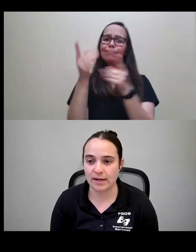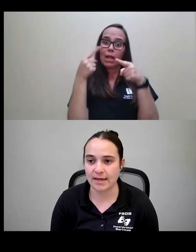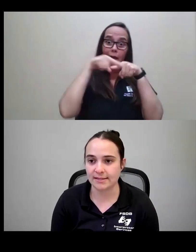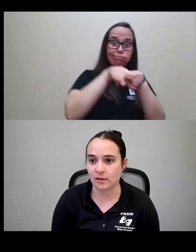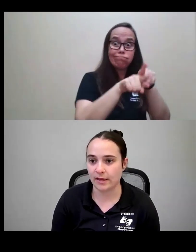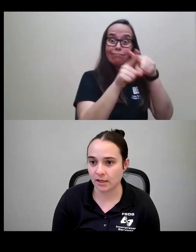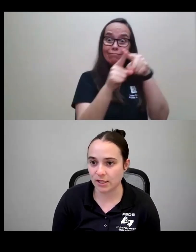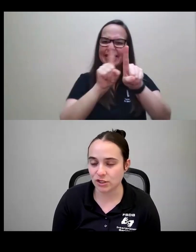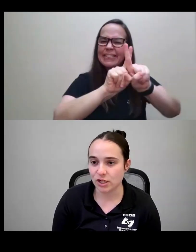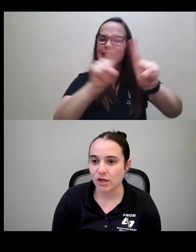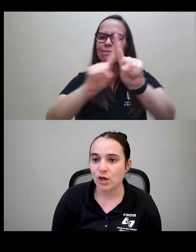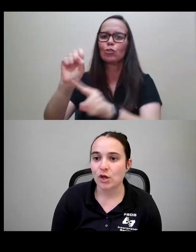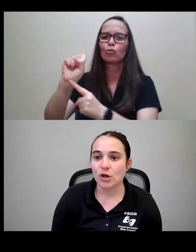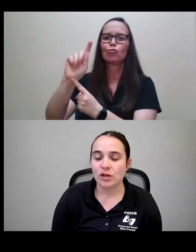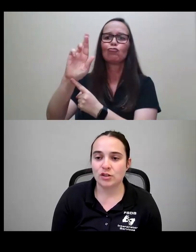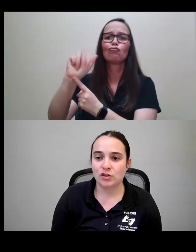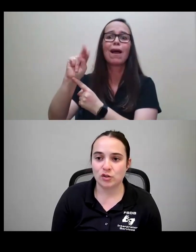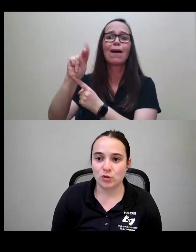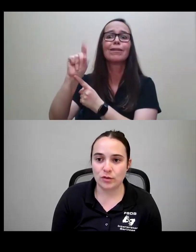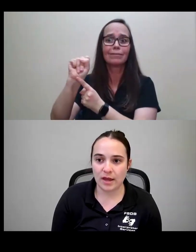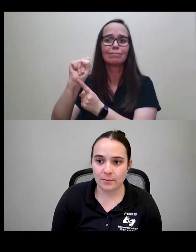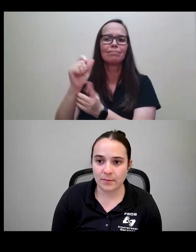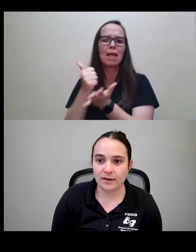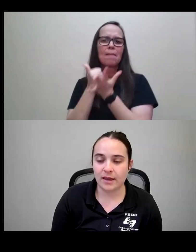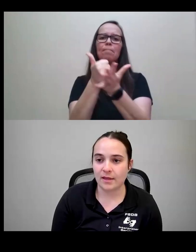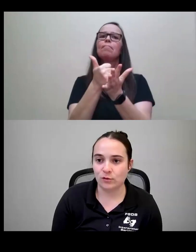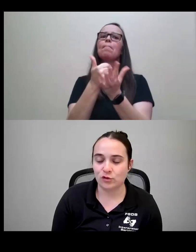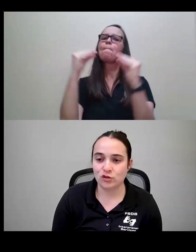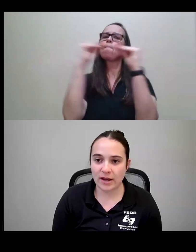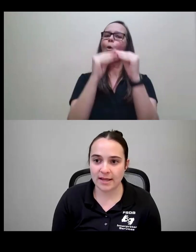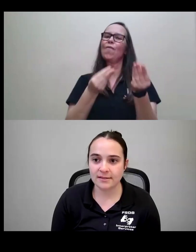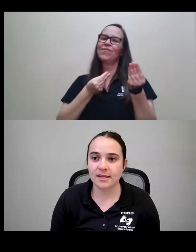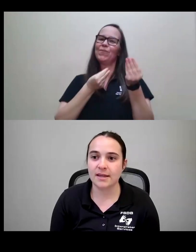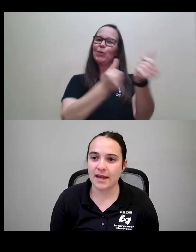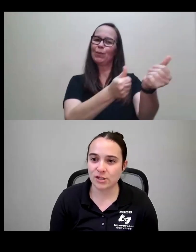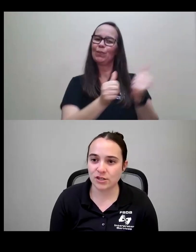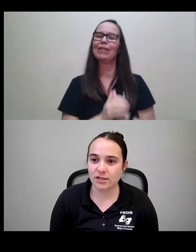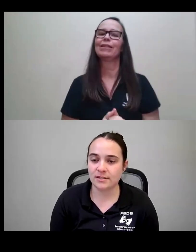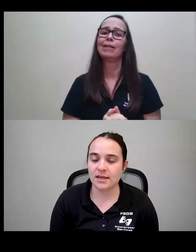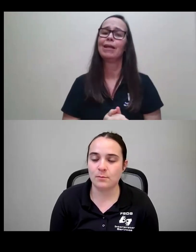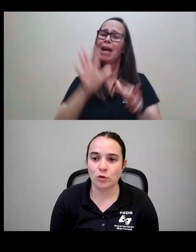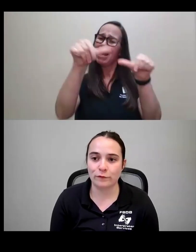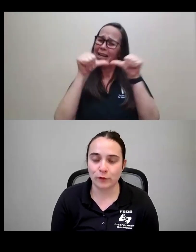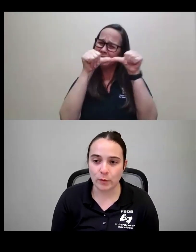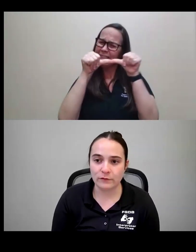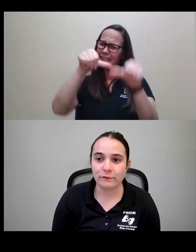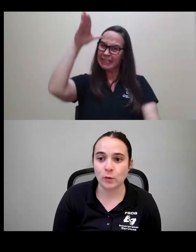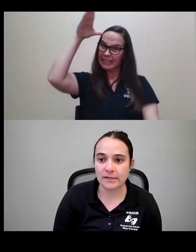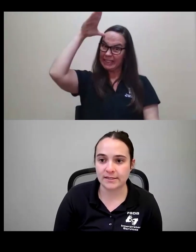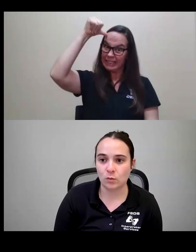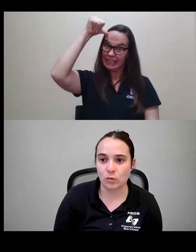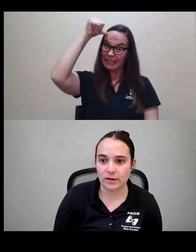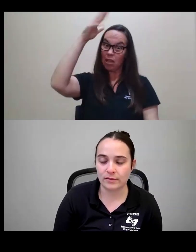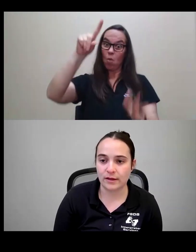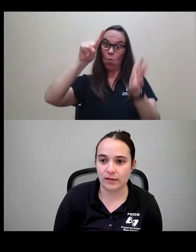between ASL English to then make again those strands connections and more fluid fluency with